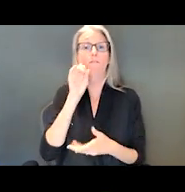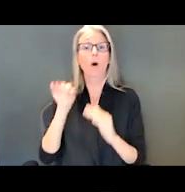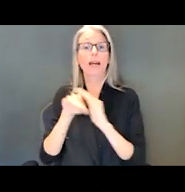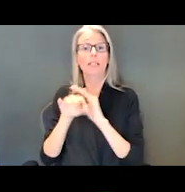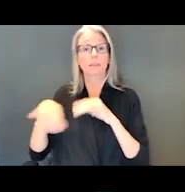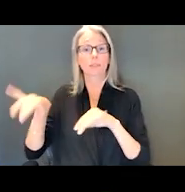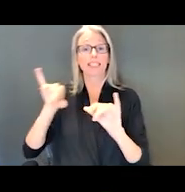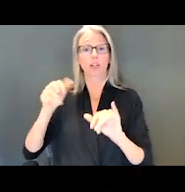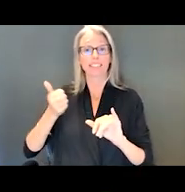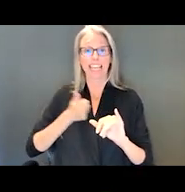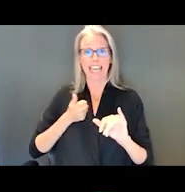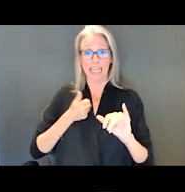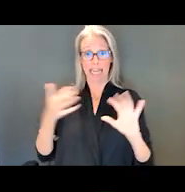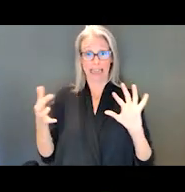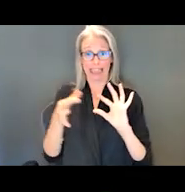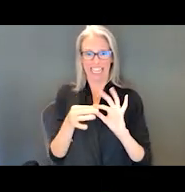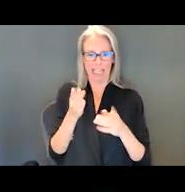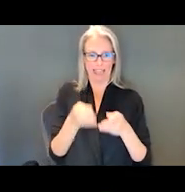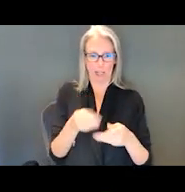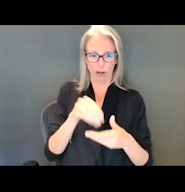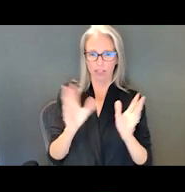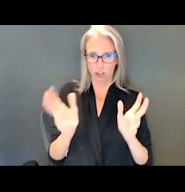conference website.